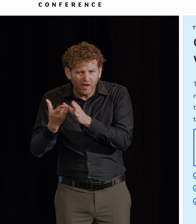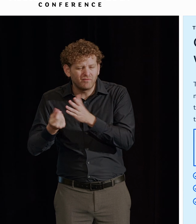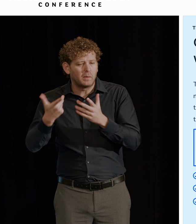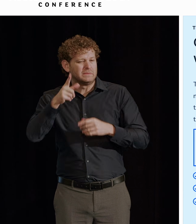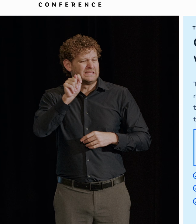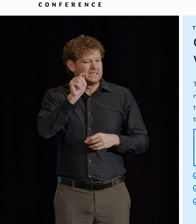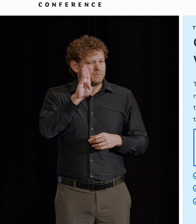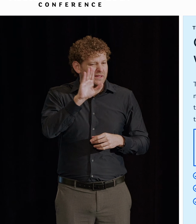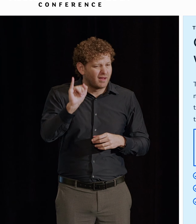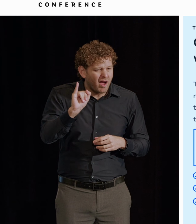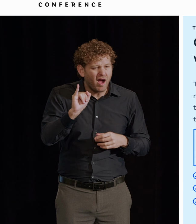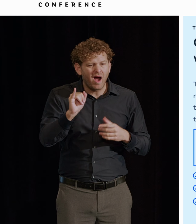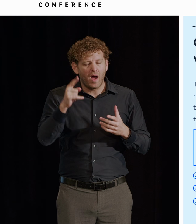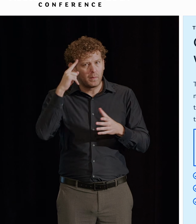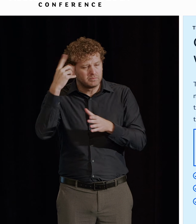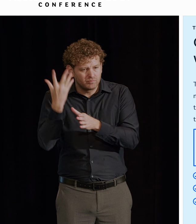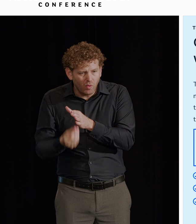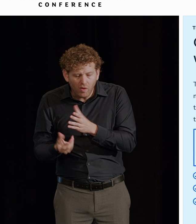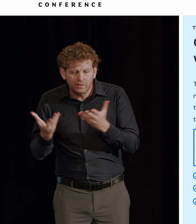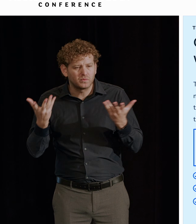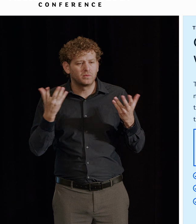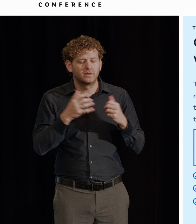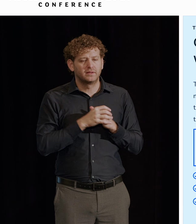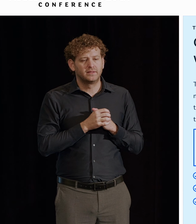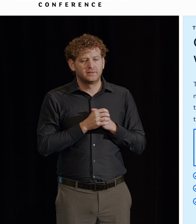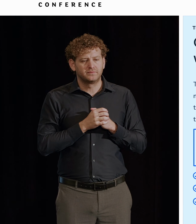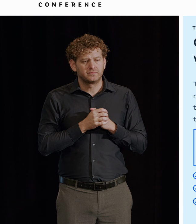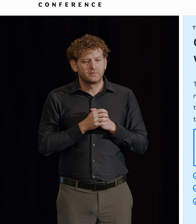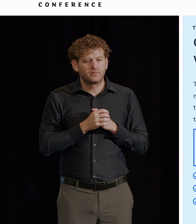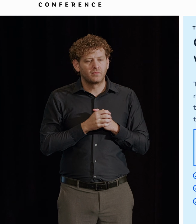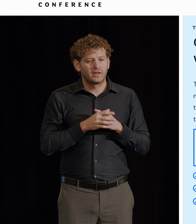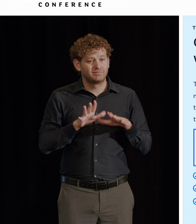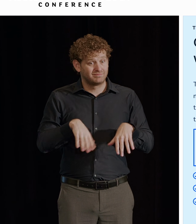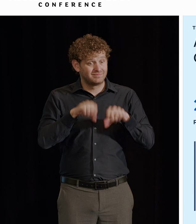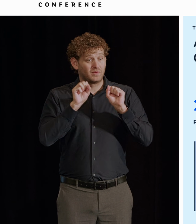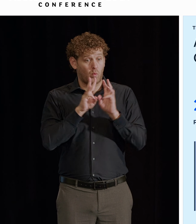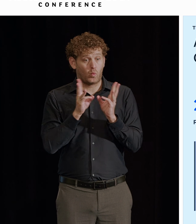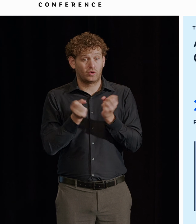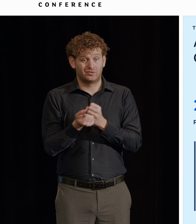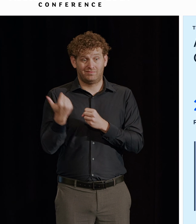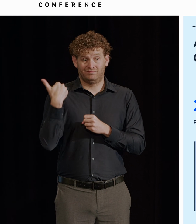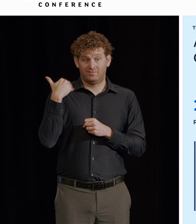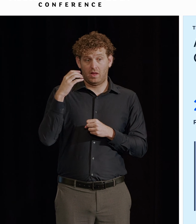This is a workshop that we held last October, and we learned a ton.